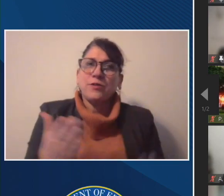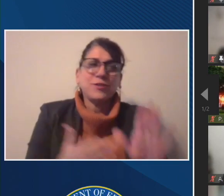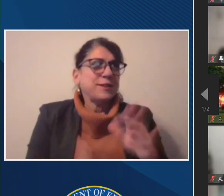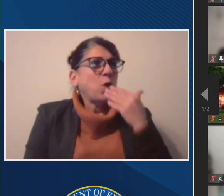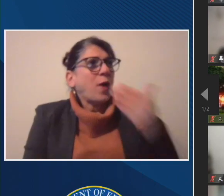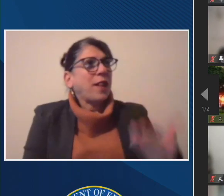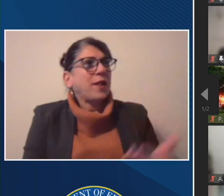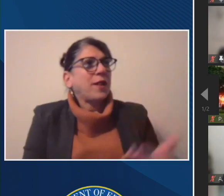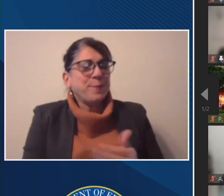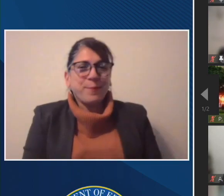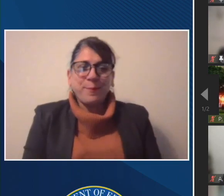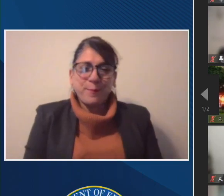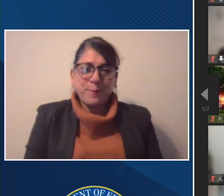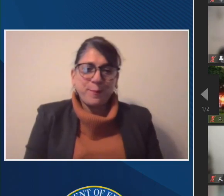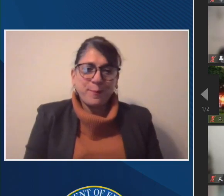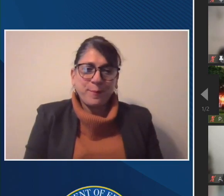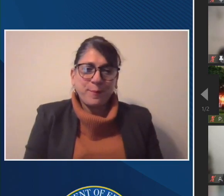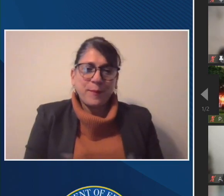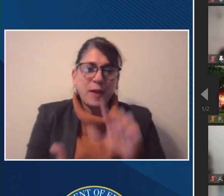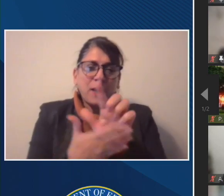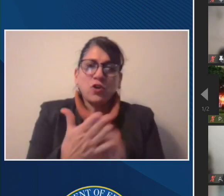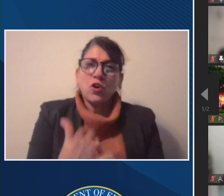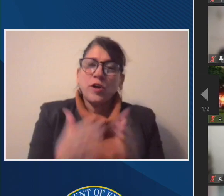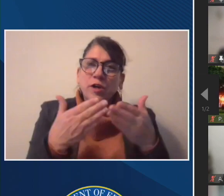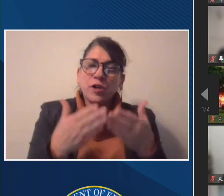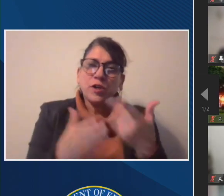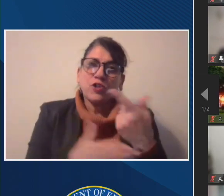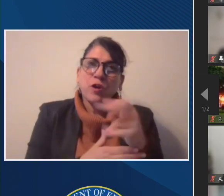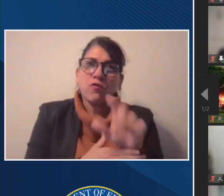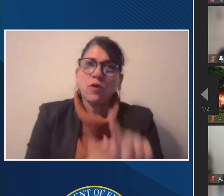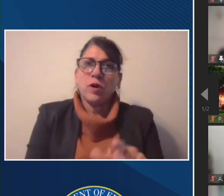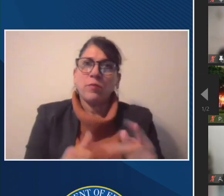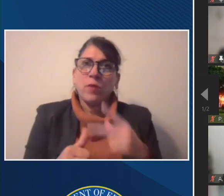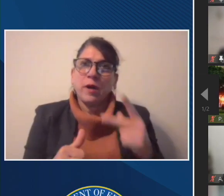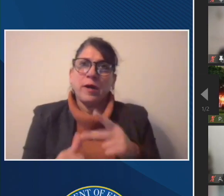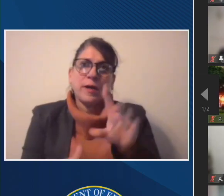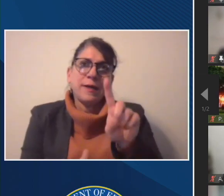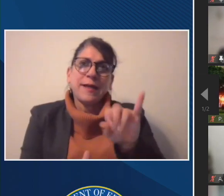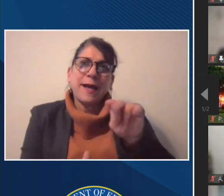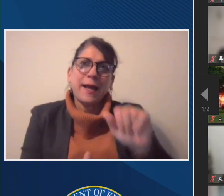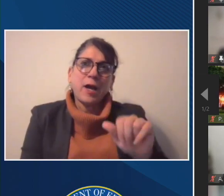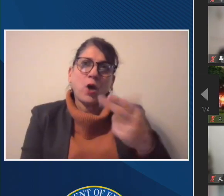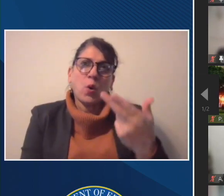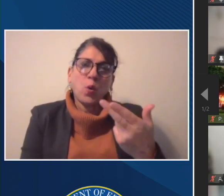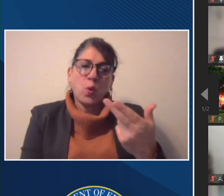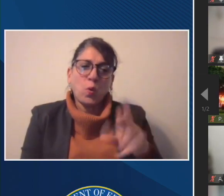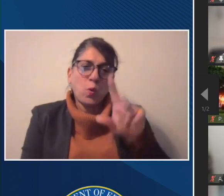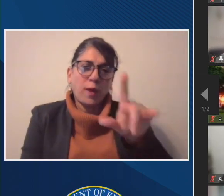State attorneys general, we have primary Diana Hooley. Good morning, everyone. My name is Diana